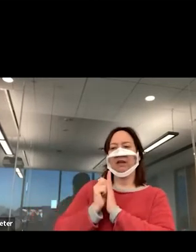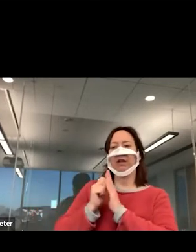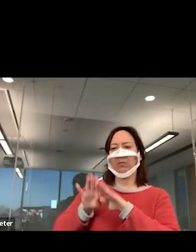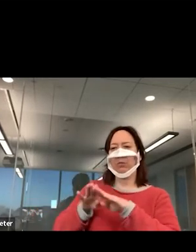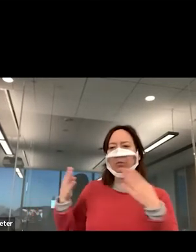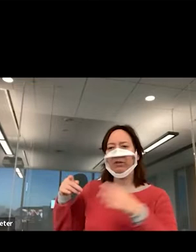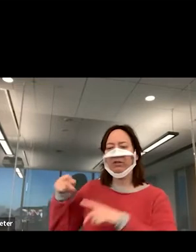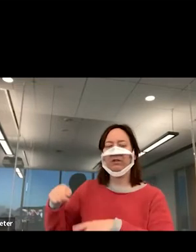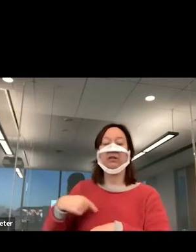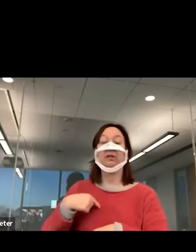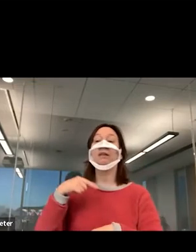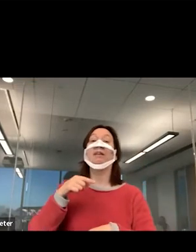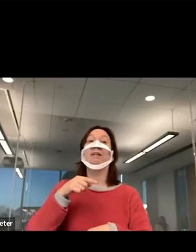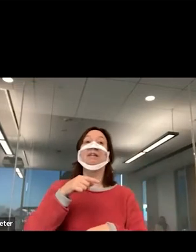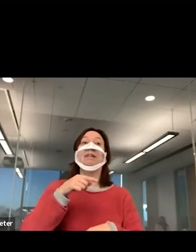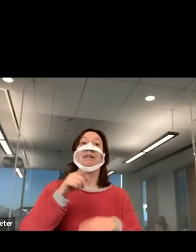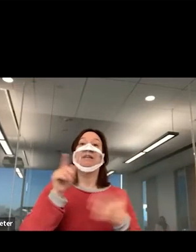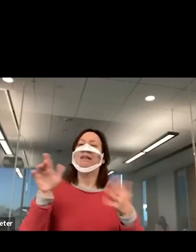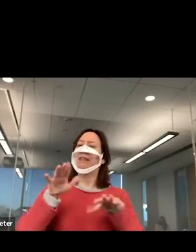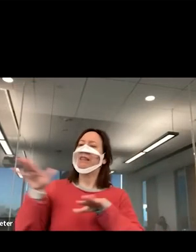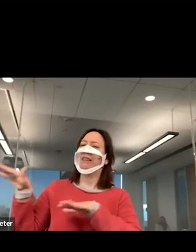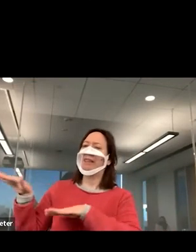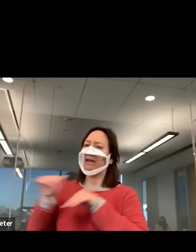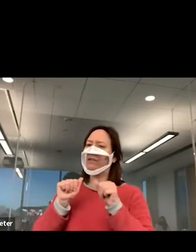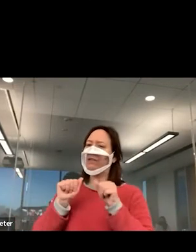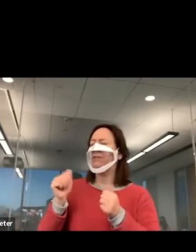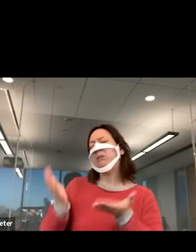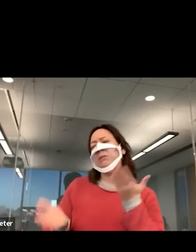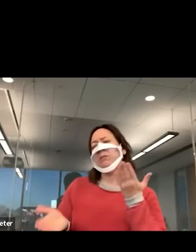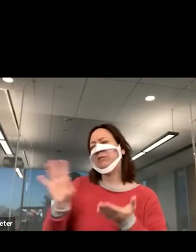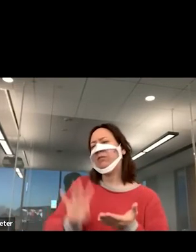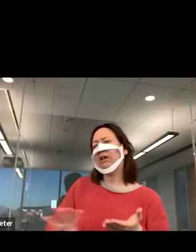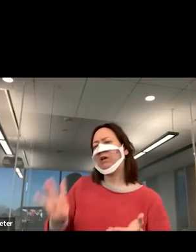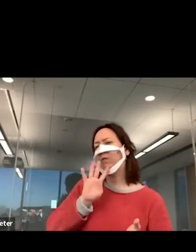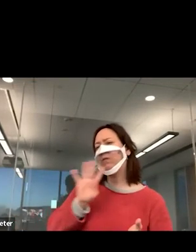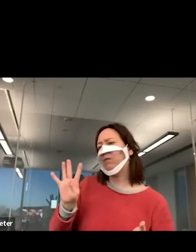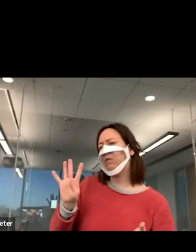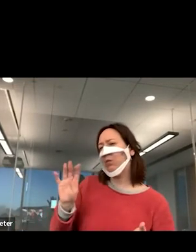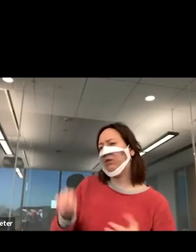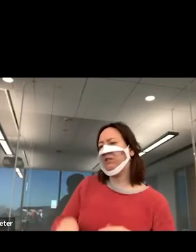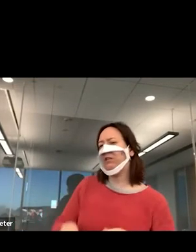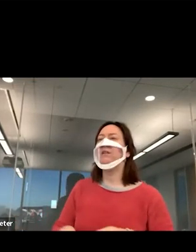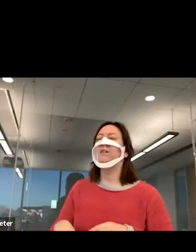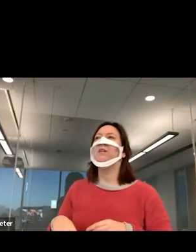um he had left he was probably about 40 years old but he had spent probably the